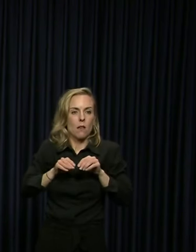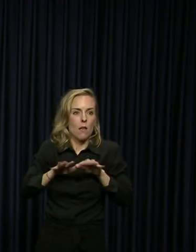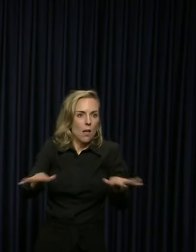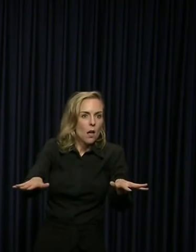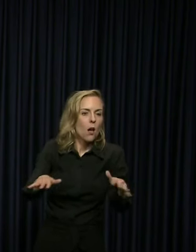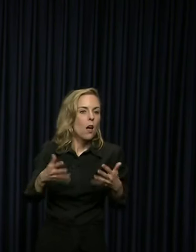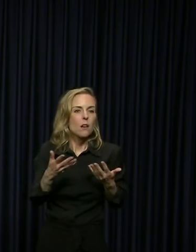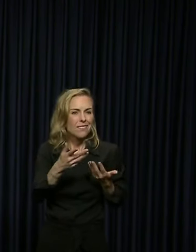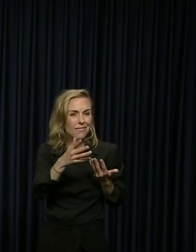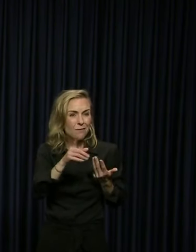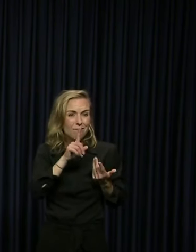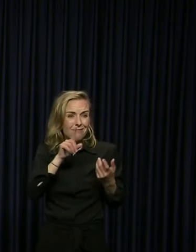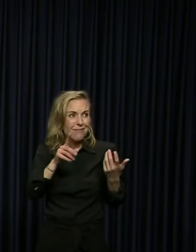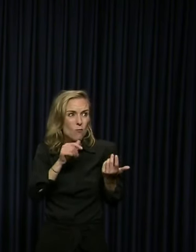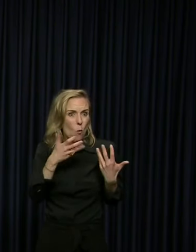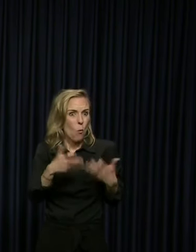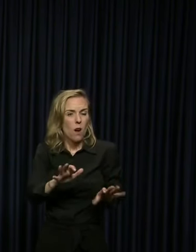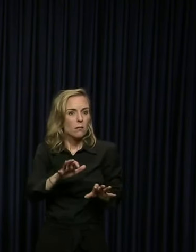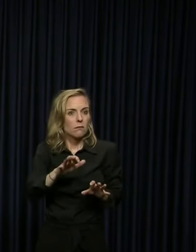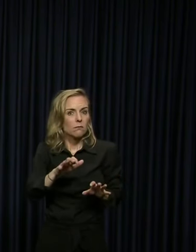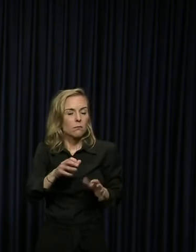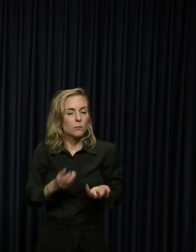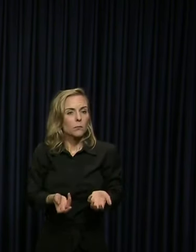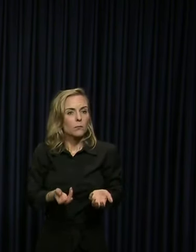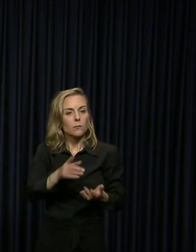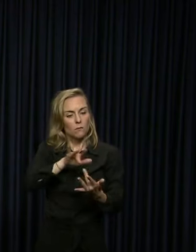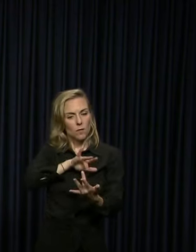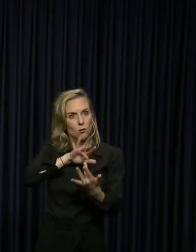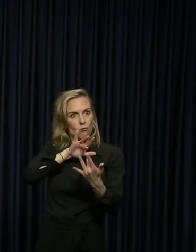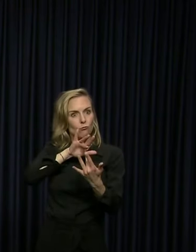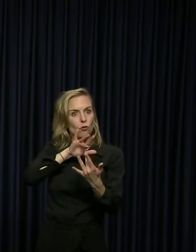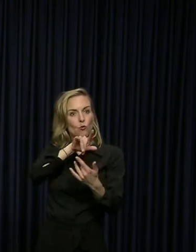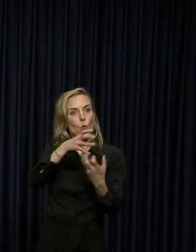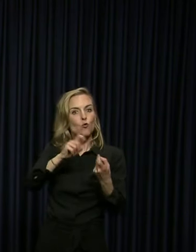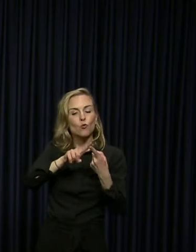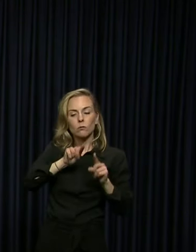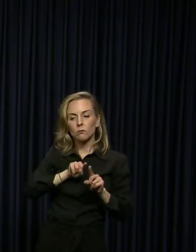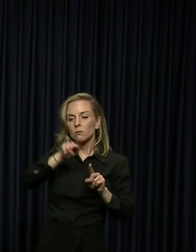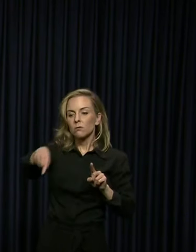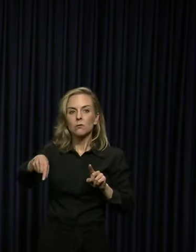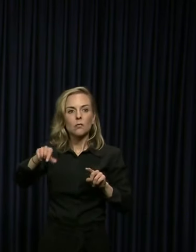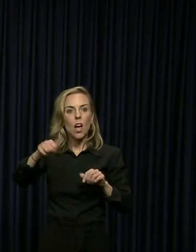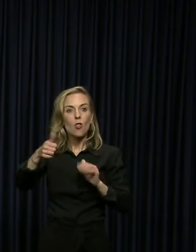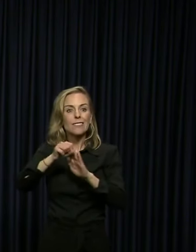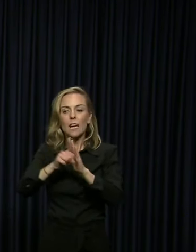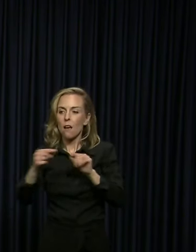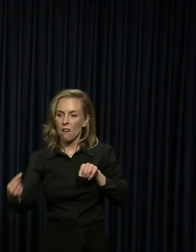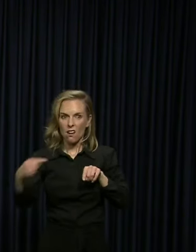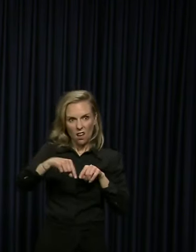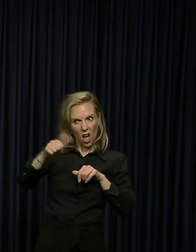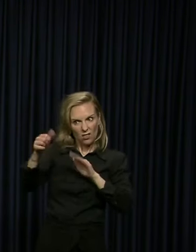ABOUT OUR LOCAL COMMUNITY. REMEMBER THE TRAVEL BAN HAS A